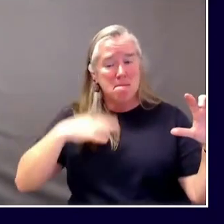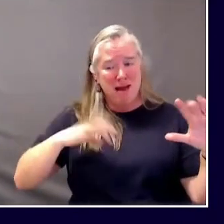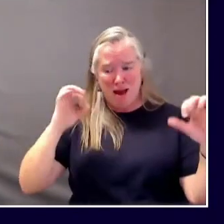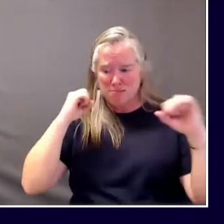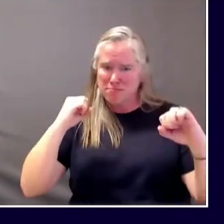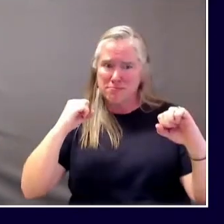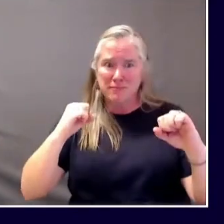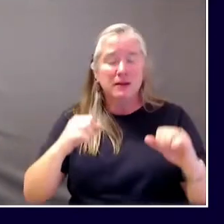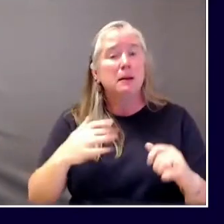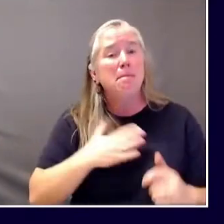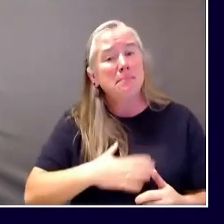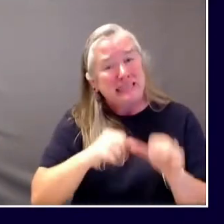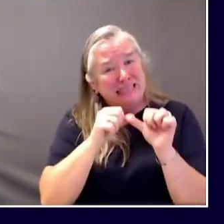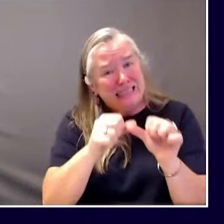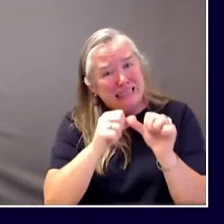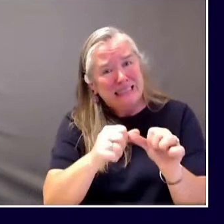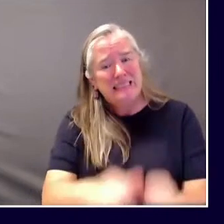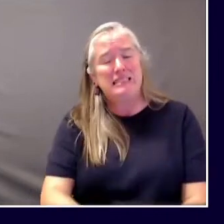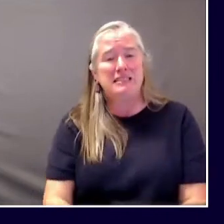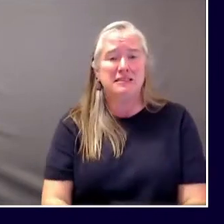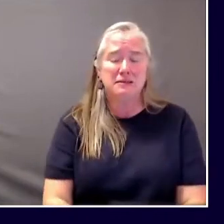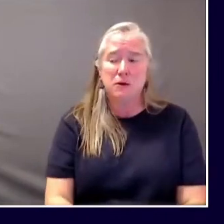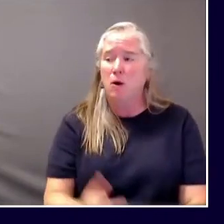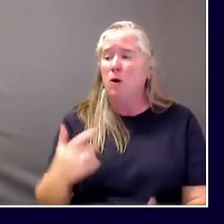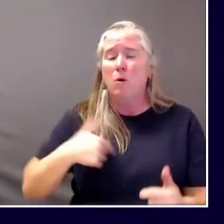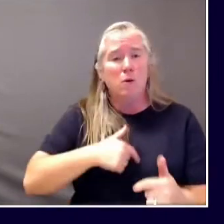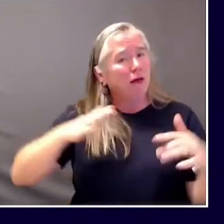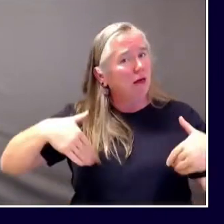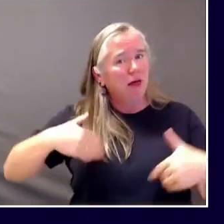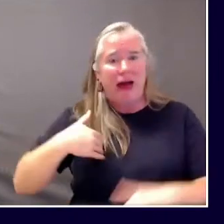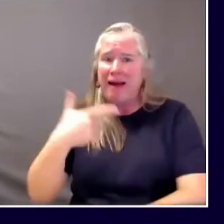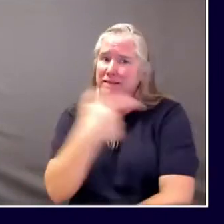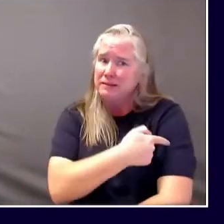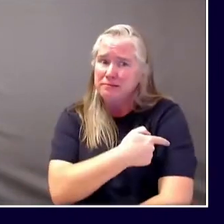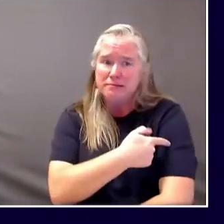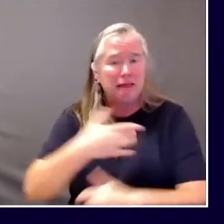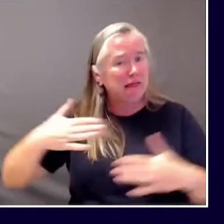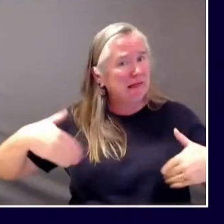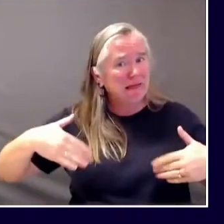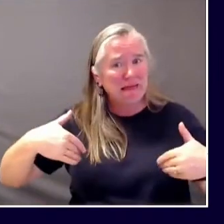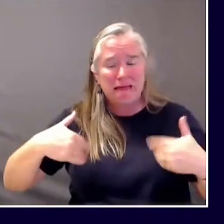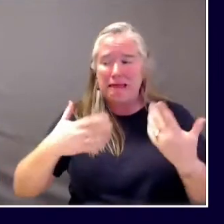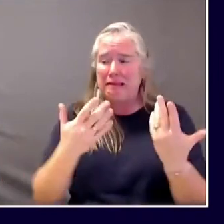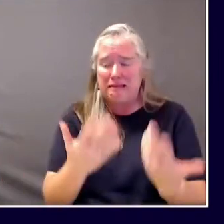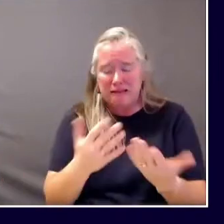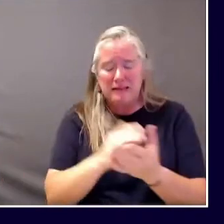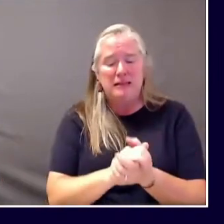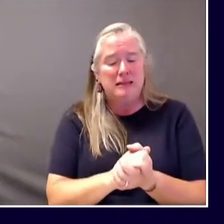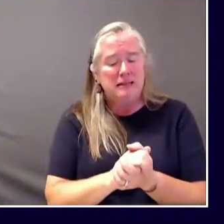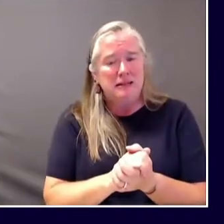vaccine and treatment